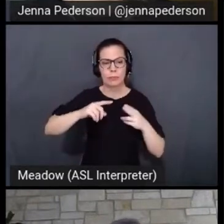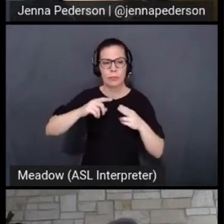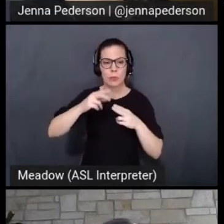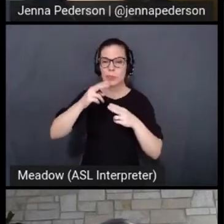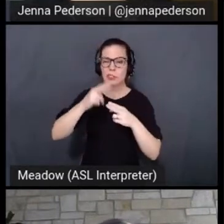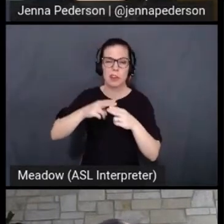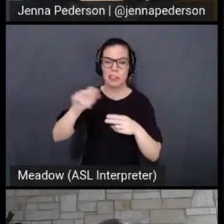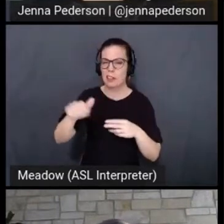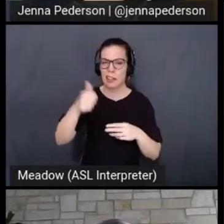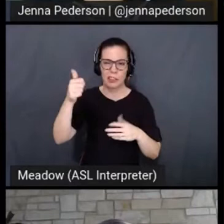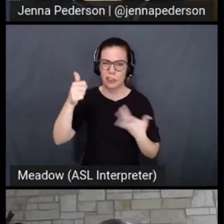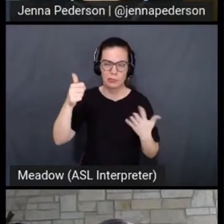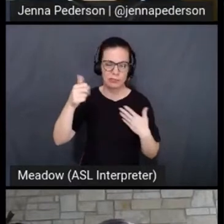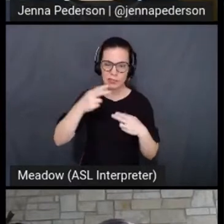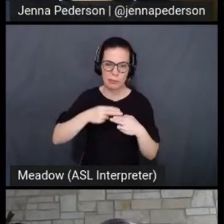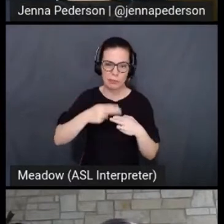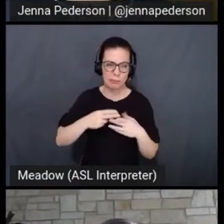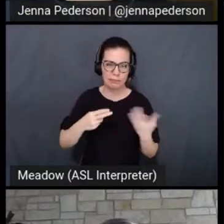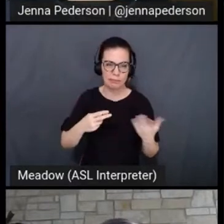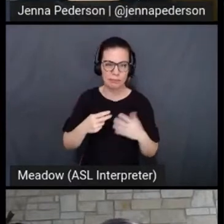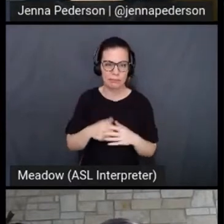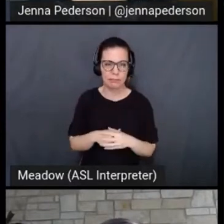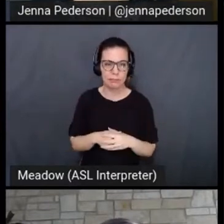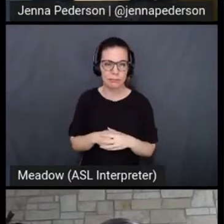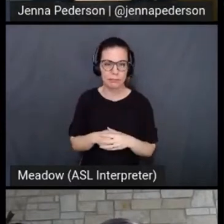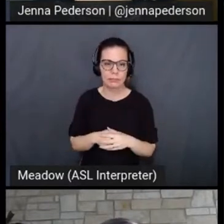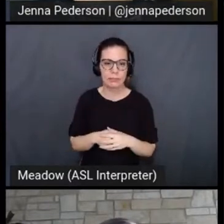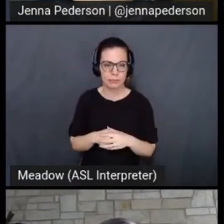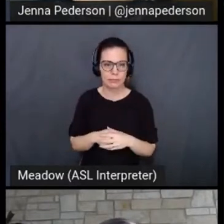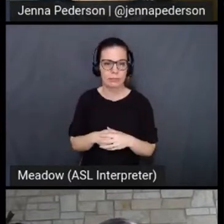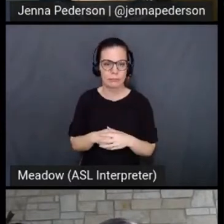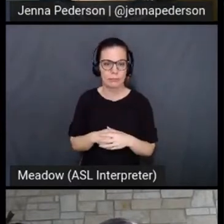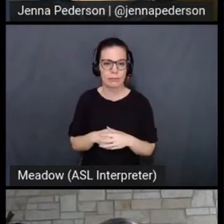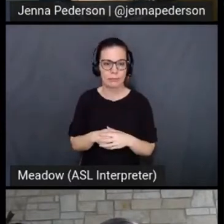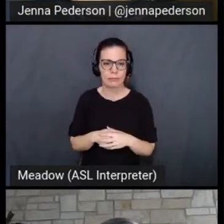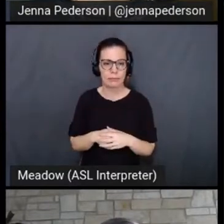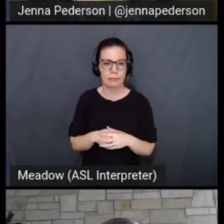I'm gonna call it test-01, let's create a password here.